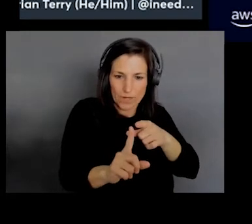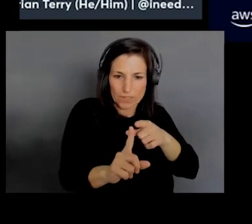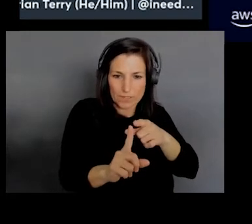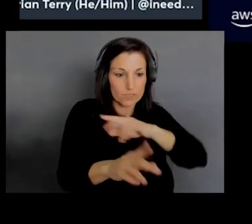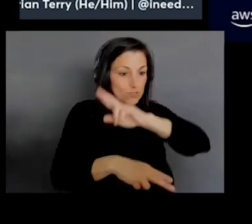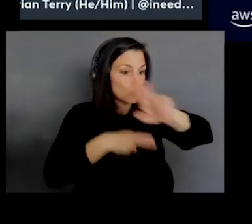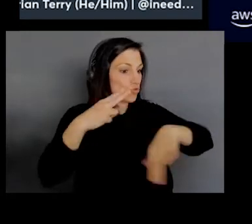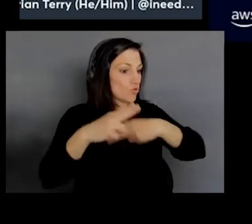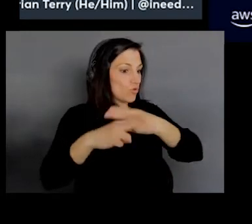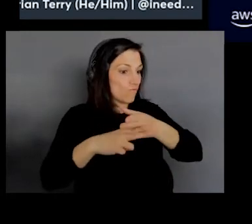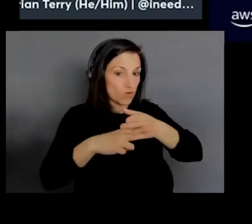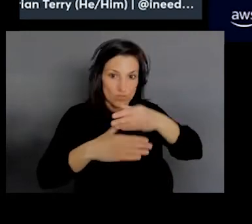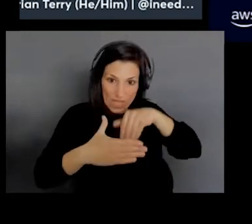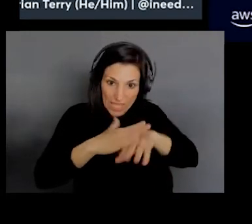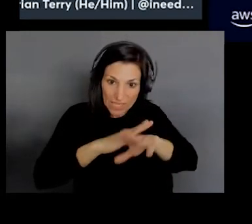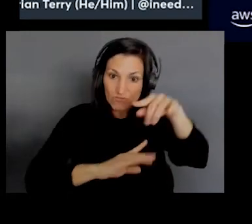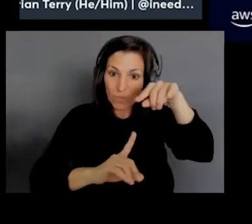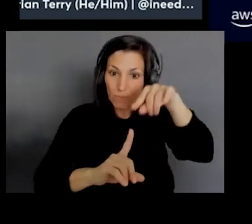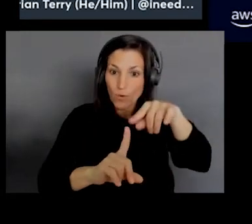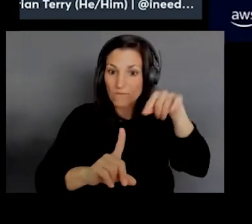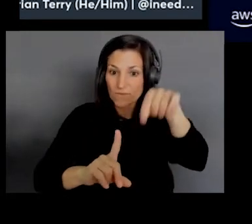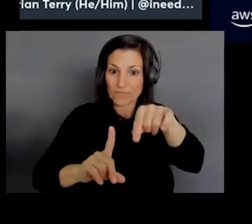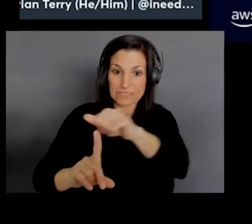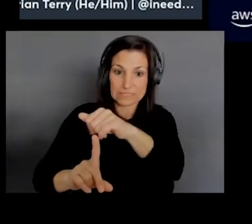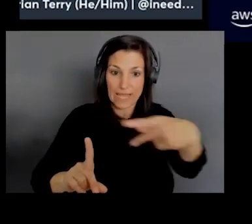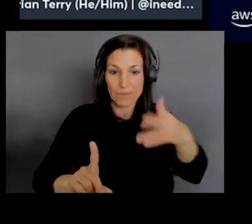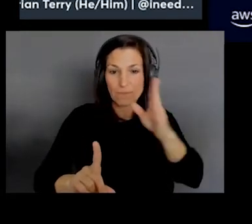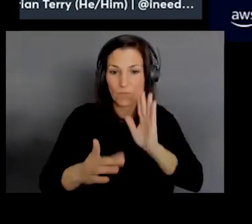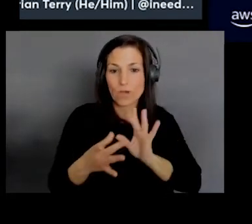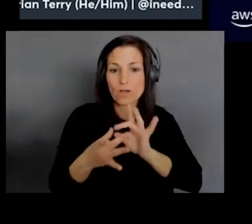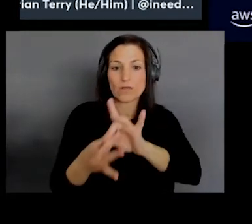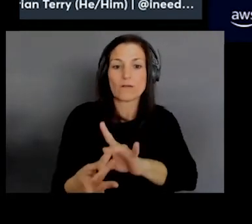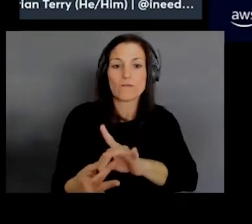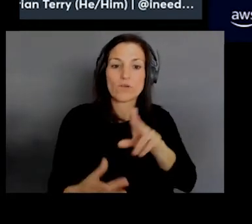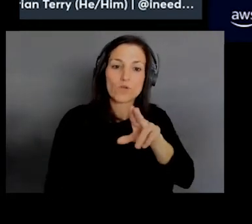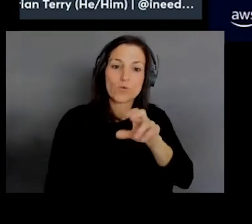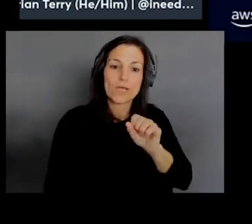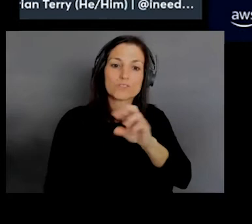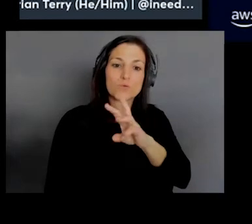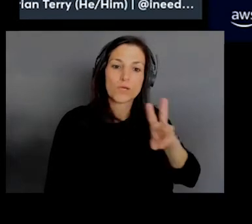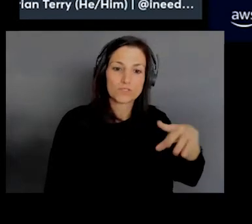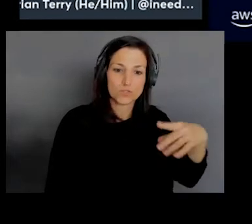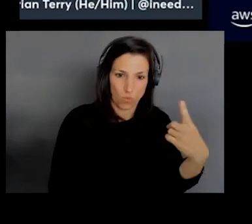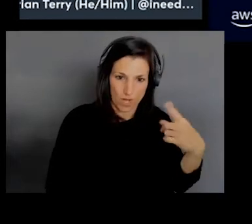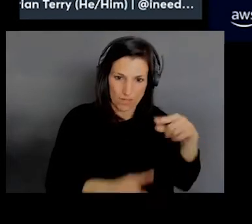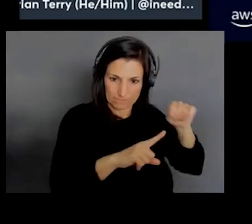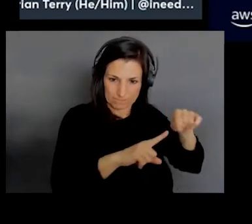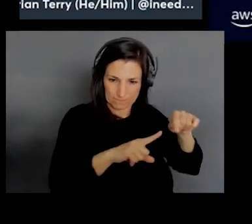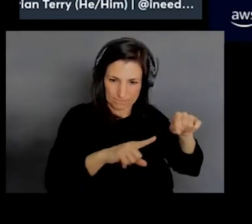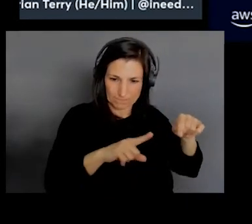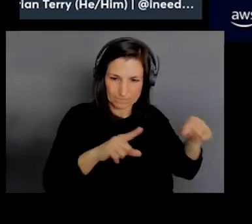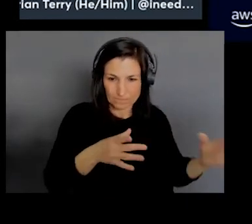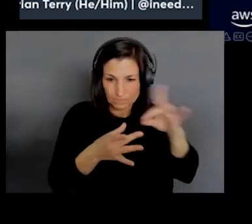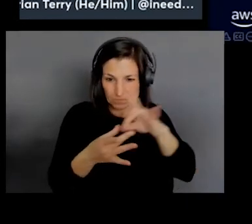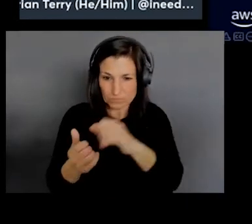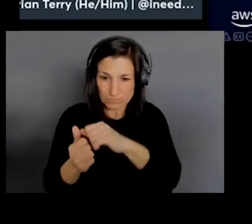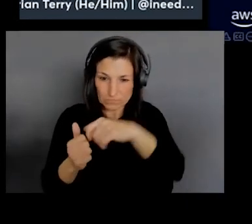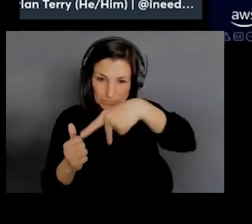it will then forward the request to my US-East-1 event bus, again that landing place for those events. Then we'll have a rule,